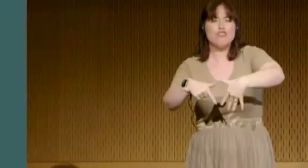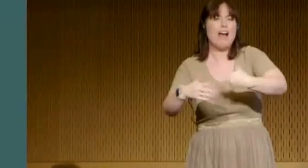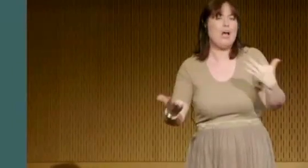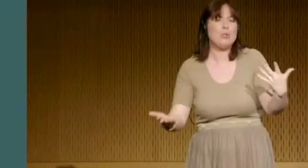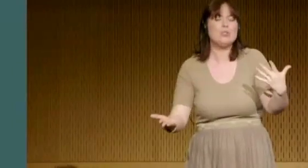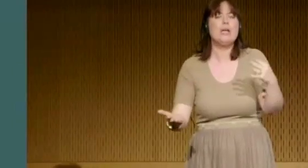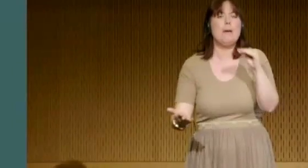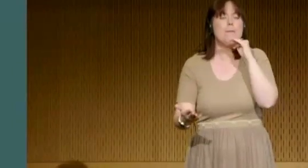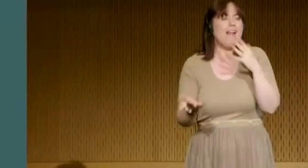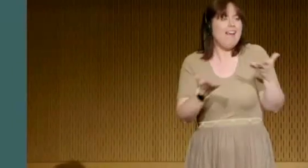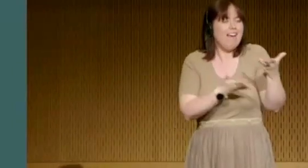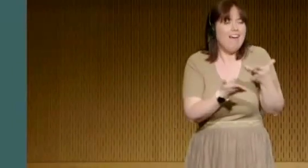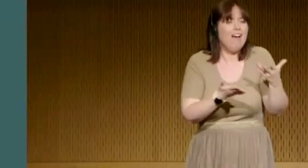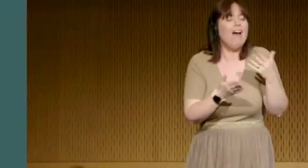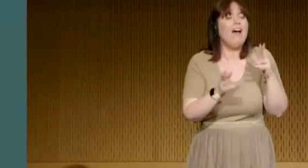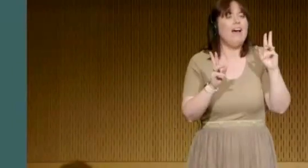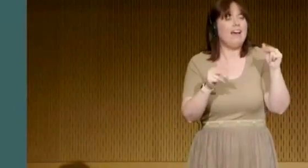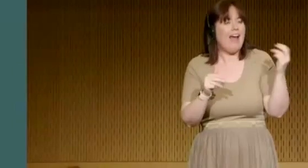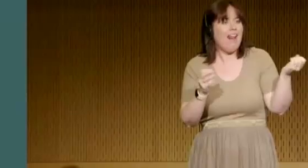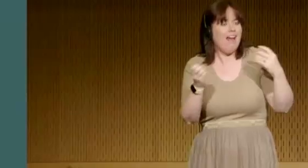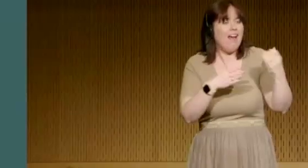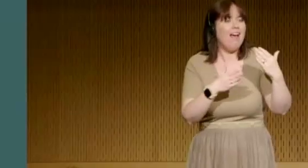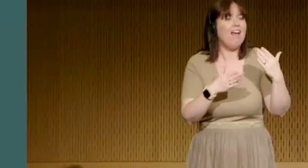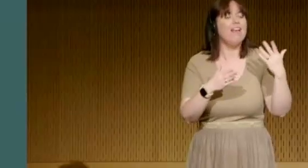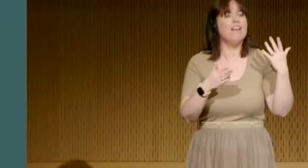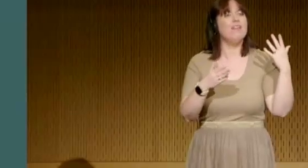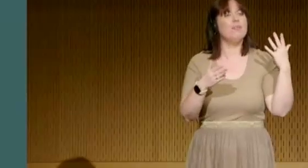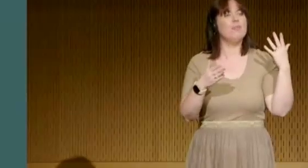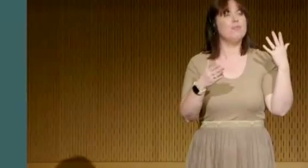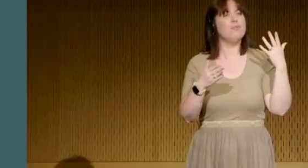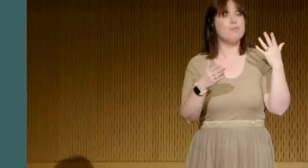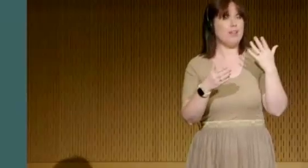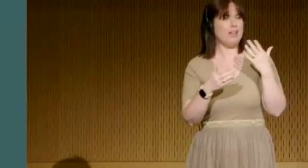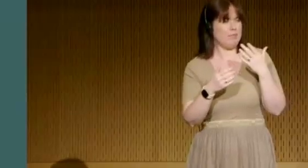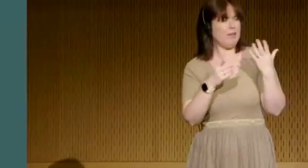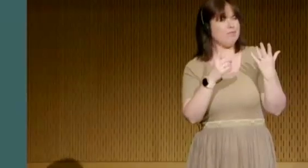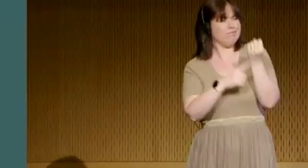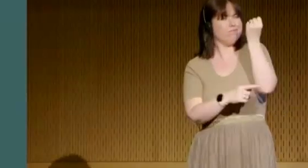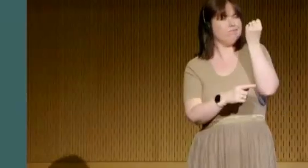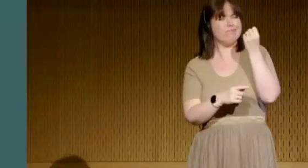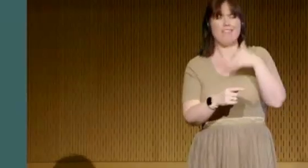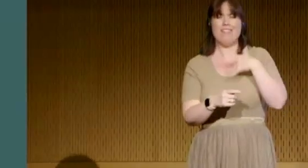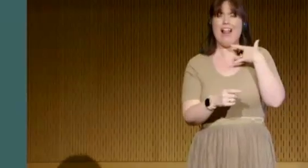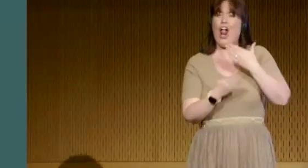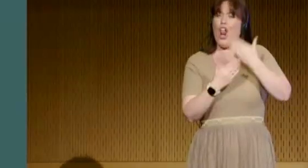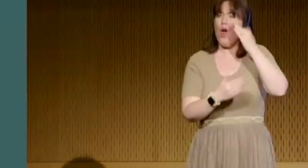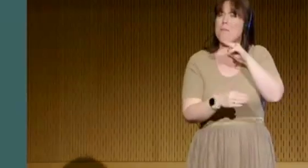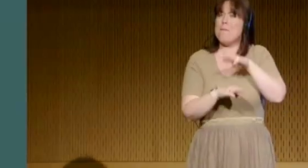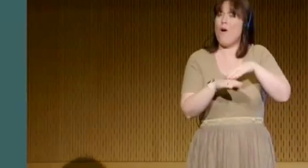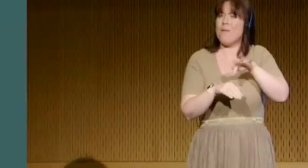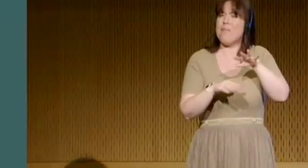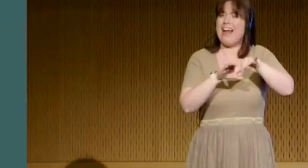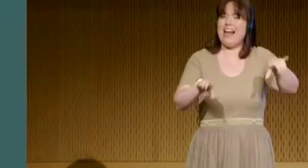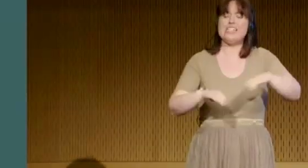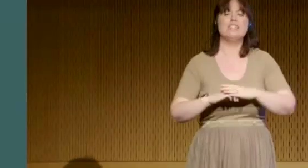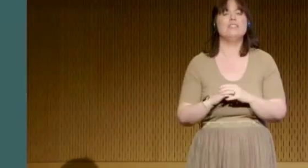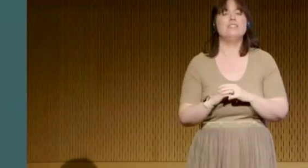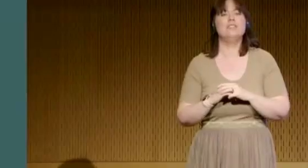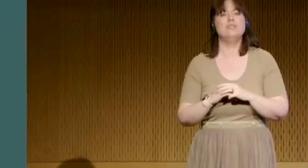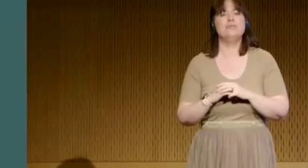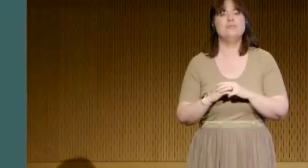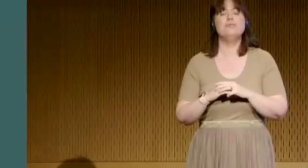to make more.. get more out of the class in terms of what has worked, I guess I mentioned